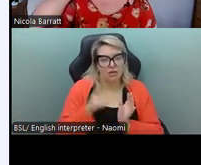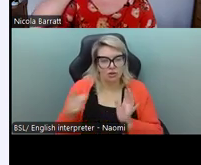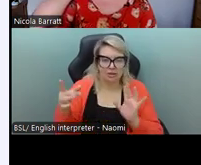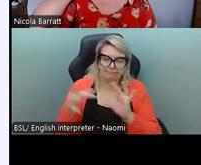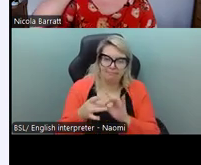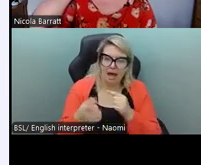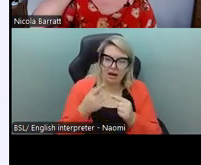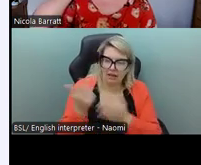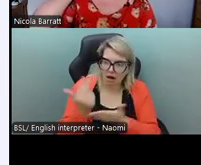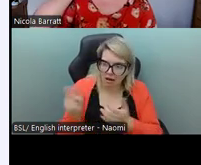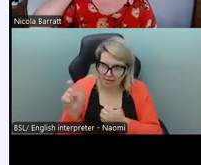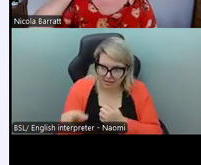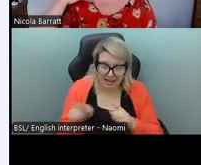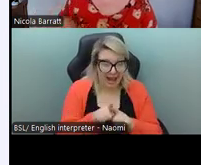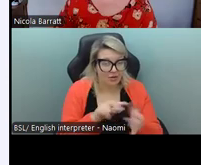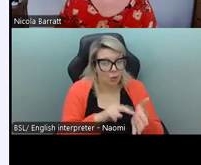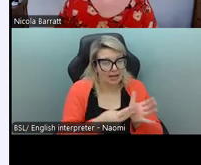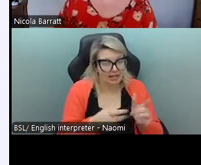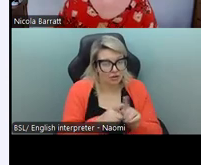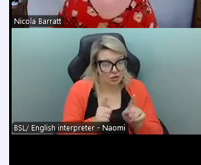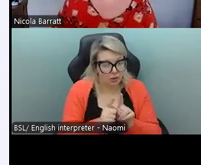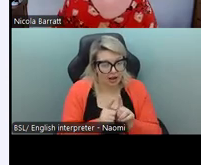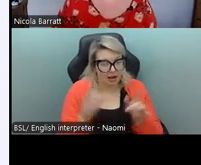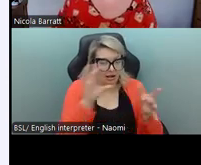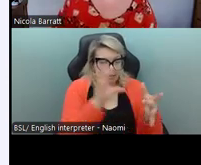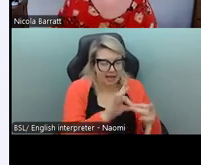and also an organization into this one. She's tagged them.